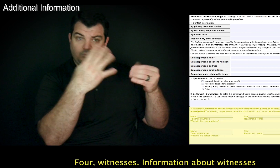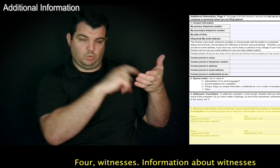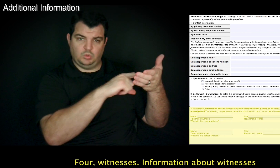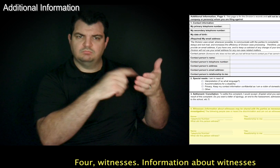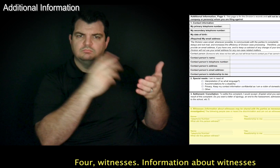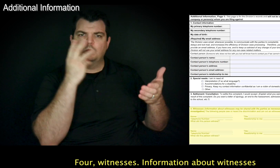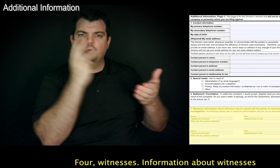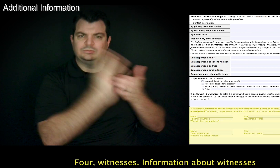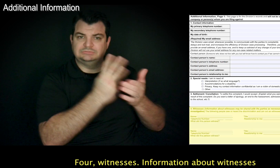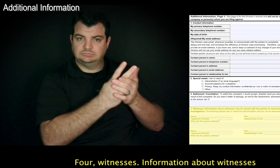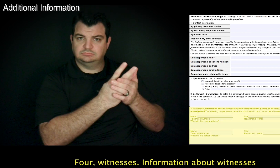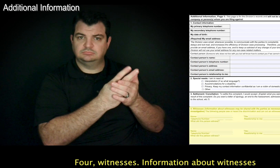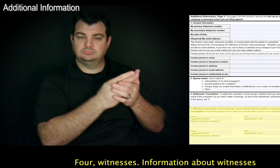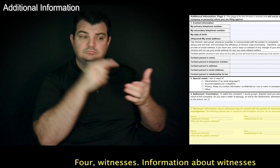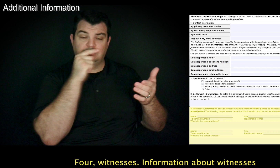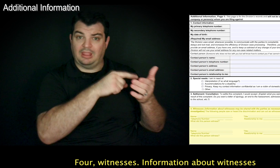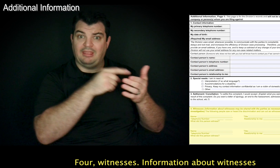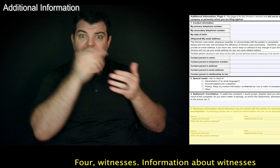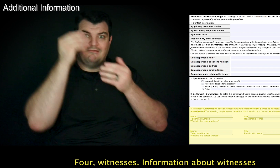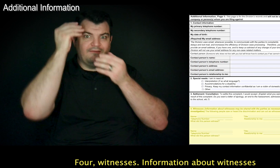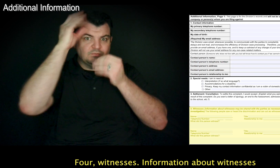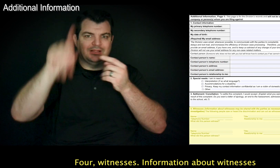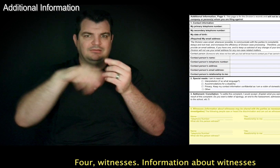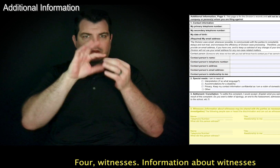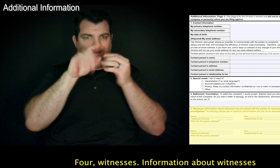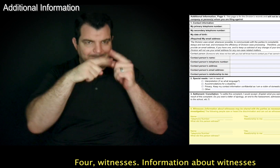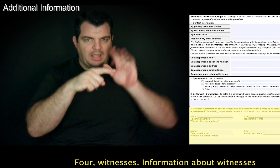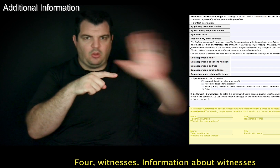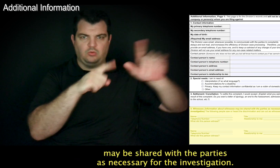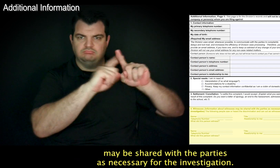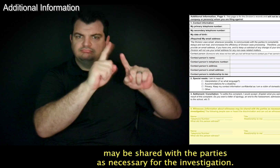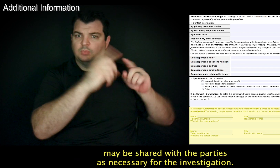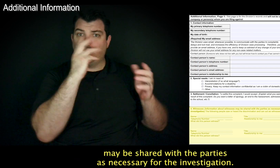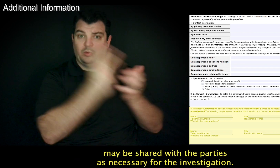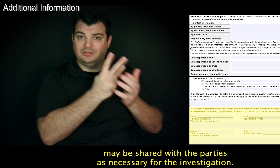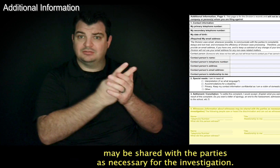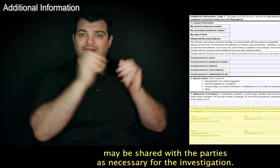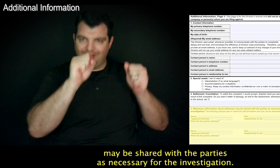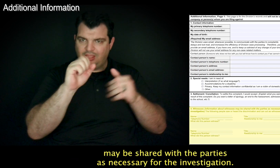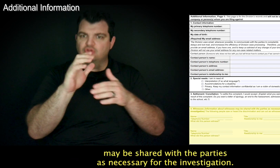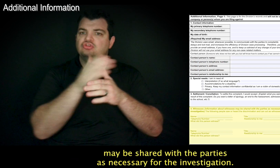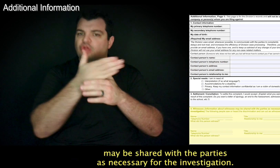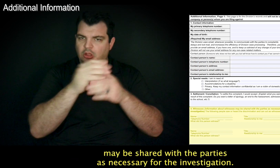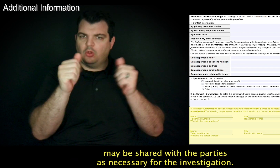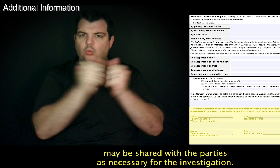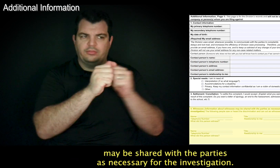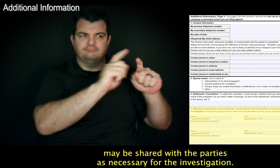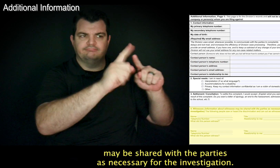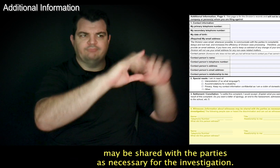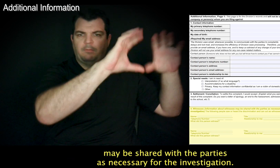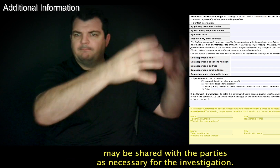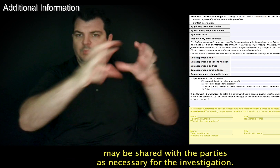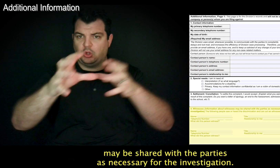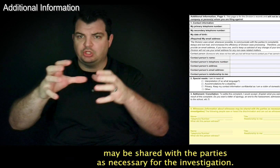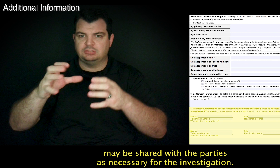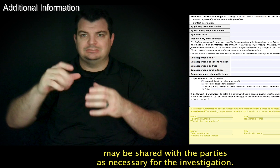Four, witnesses. Information about witnesses may be shared with the parties as necessary for the investigation.